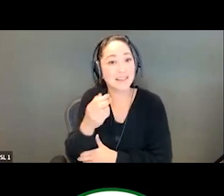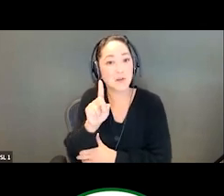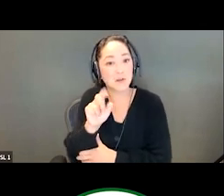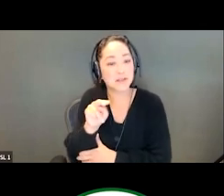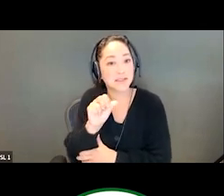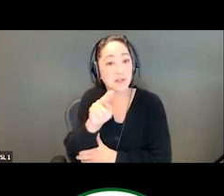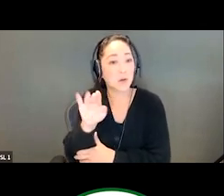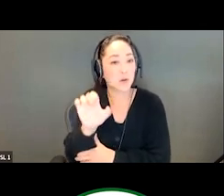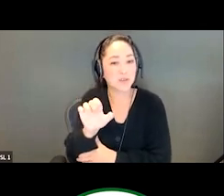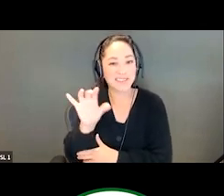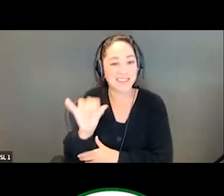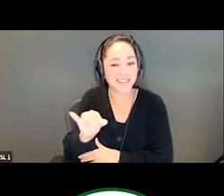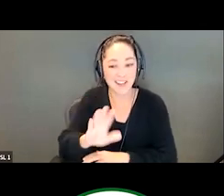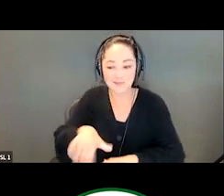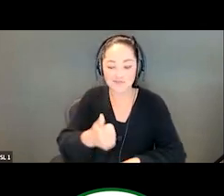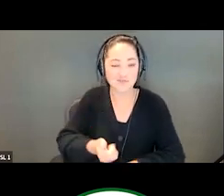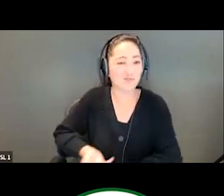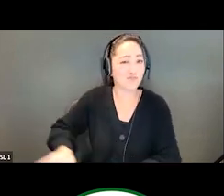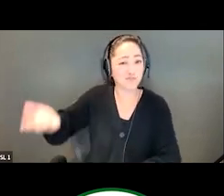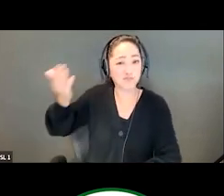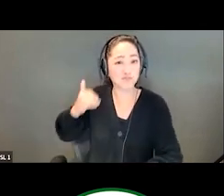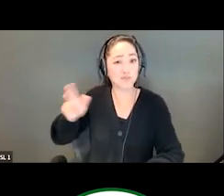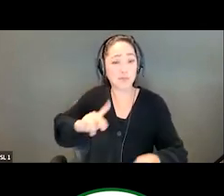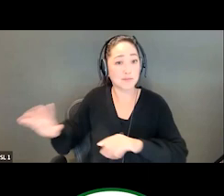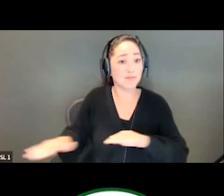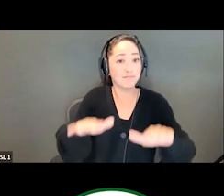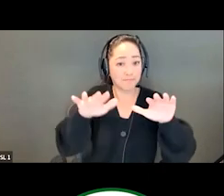Established long before contact with settlers.